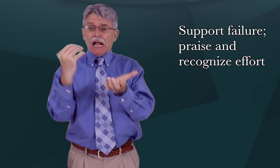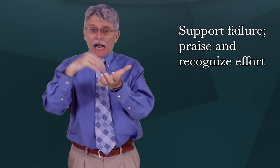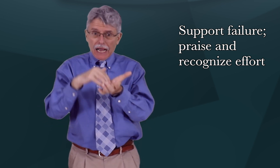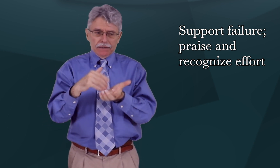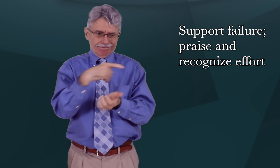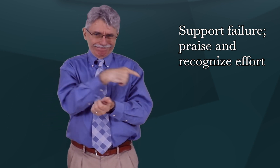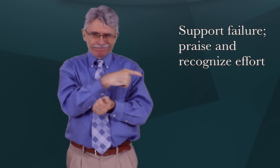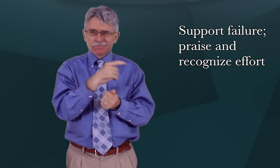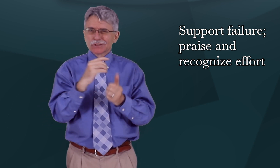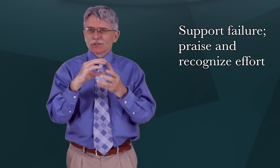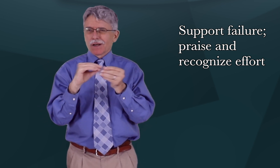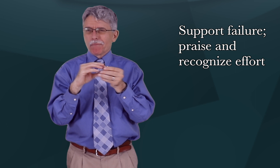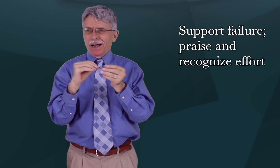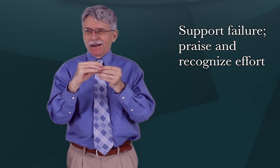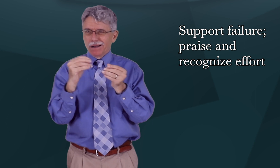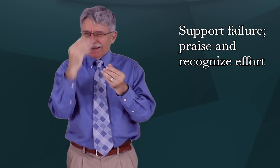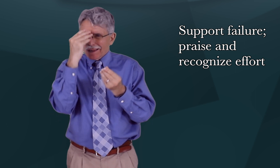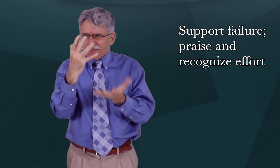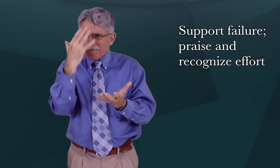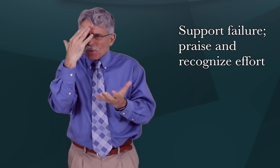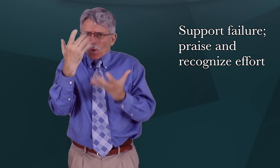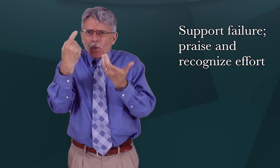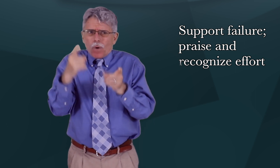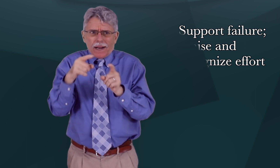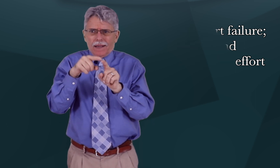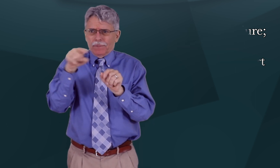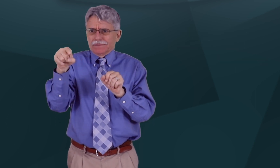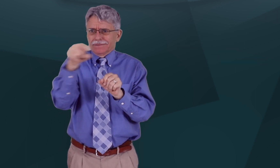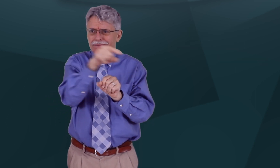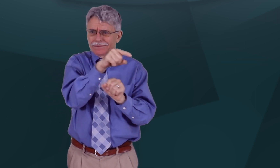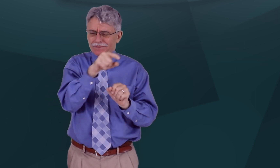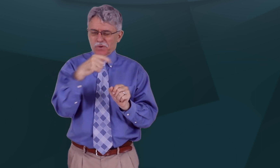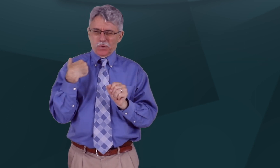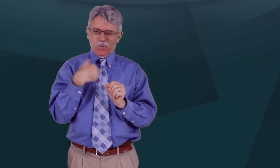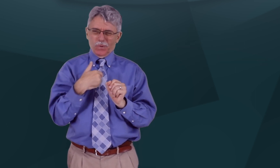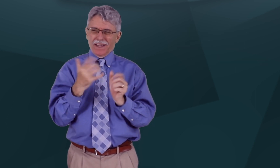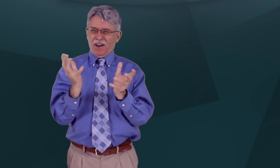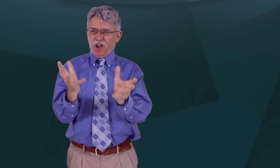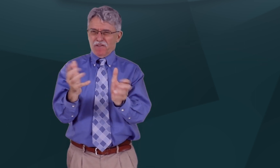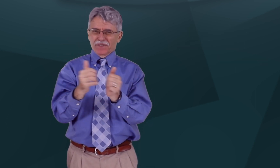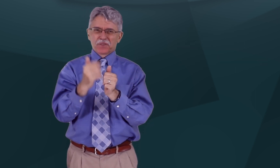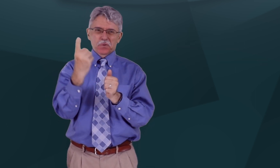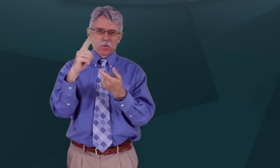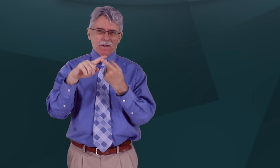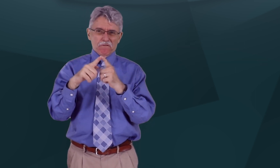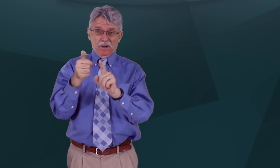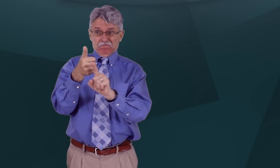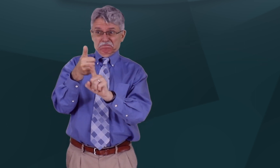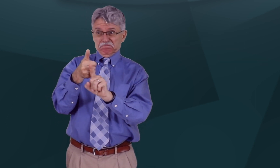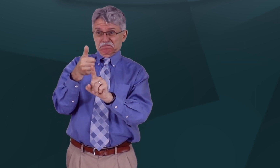And, again, you know, Sherry was talking about, you know, what's going on around them? We -- we were talking with a friend.